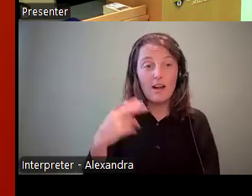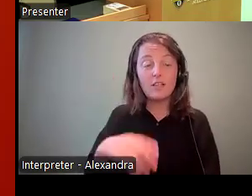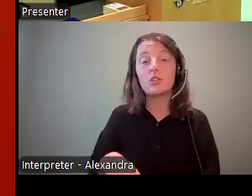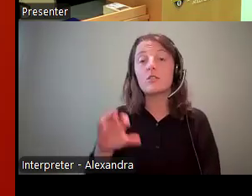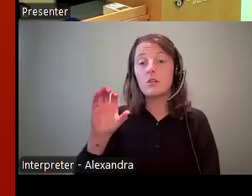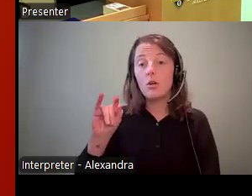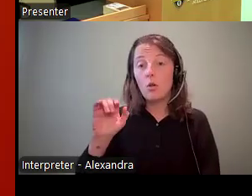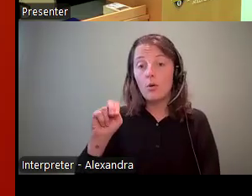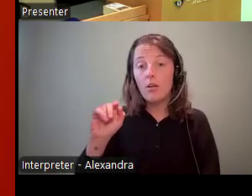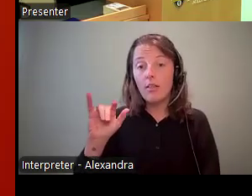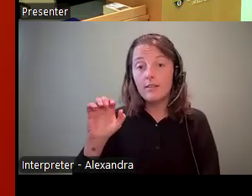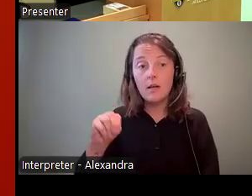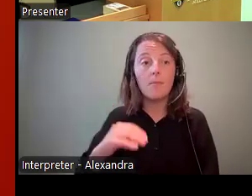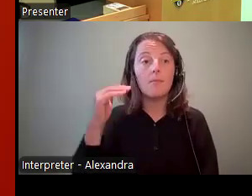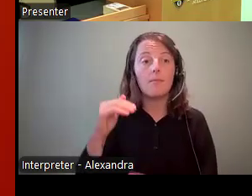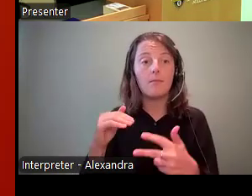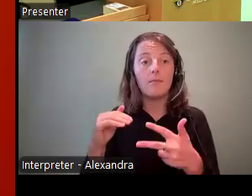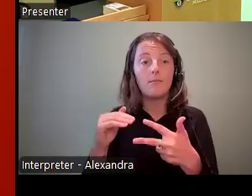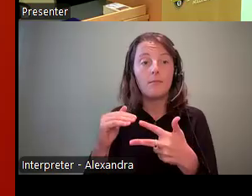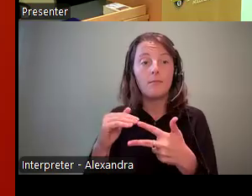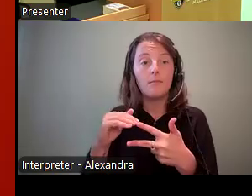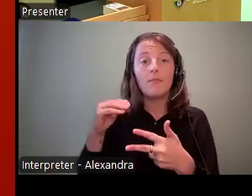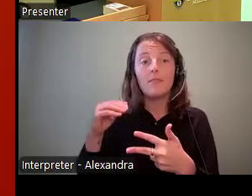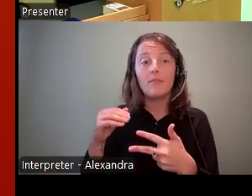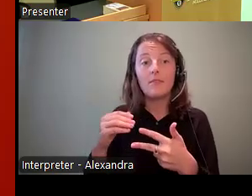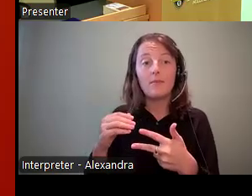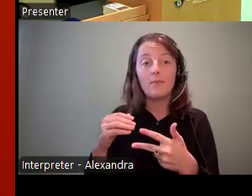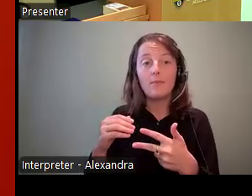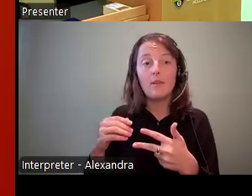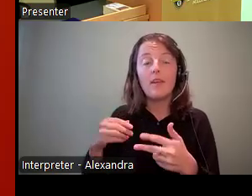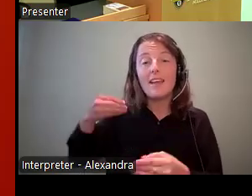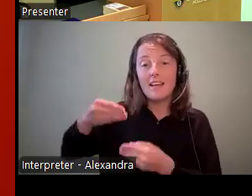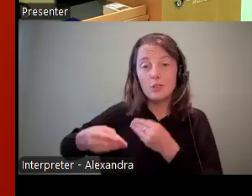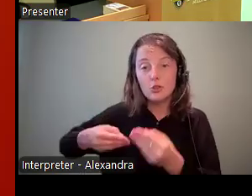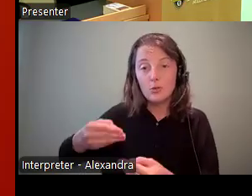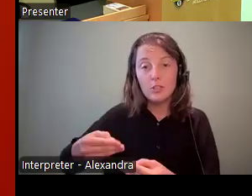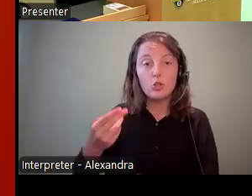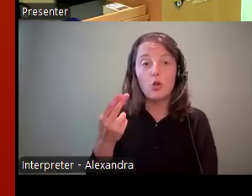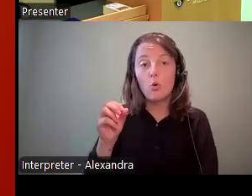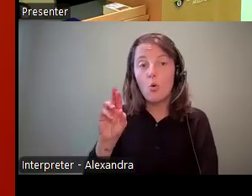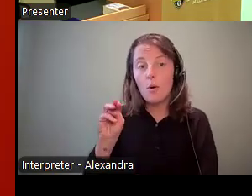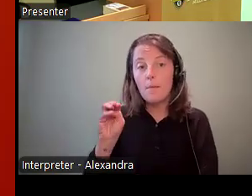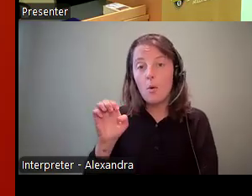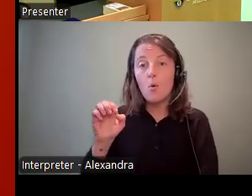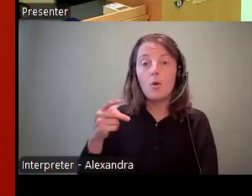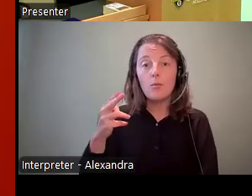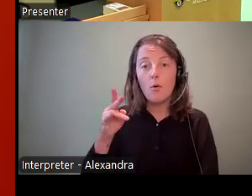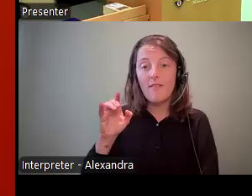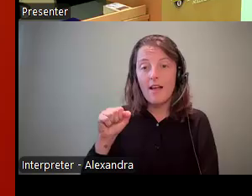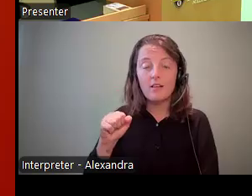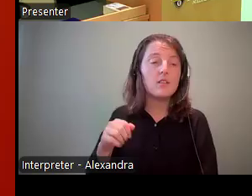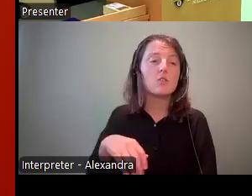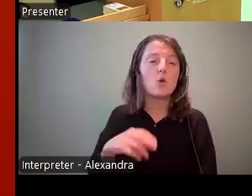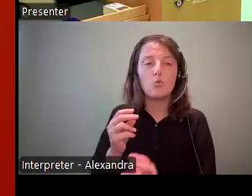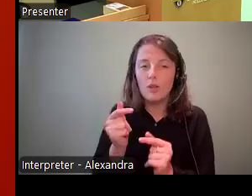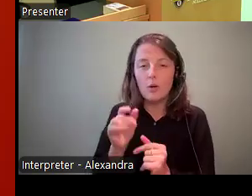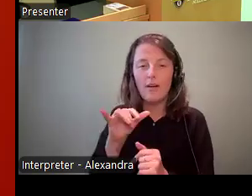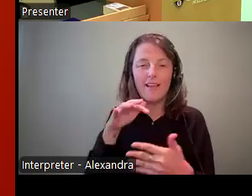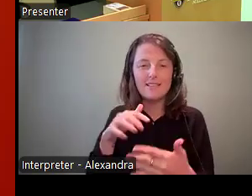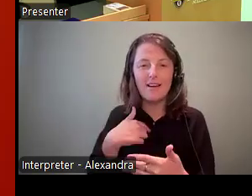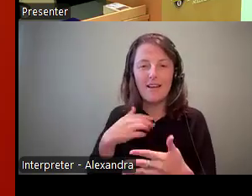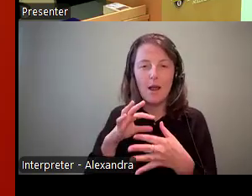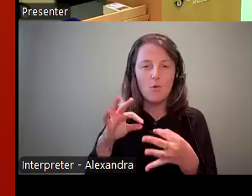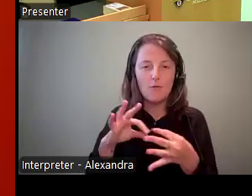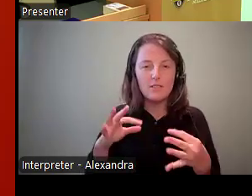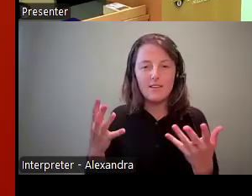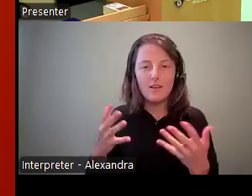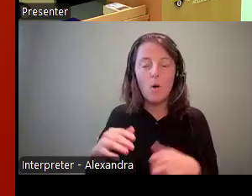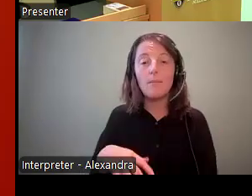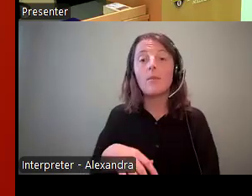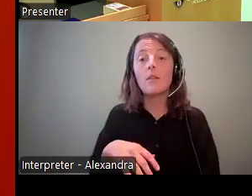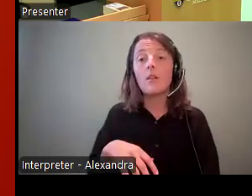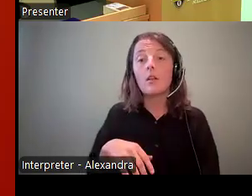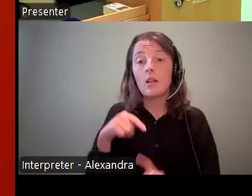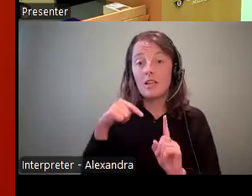profiles. real real quick. Um the study that I'm referencing here is one where the descendants of